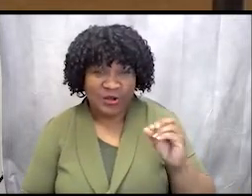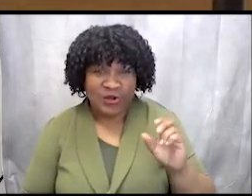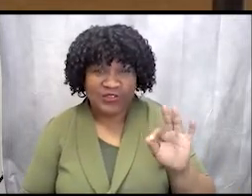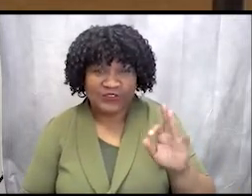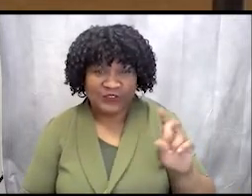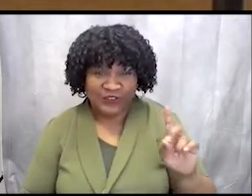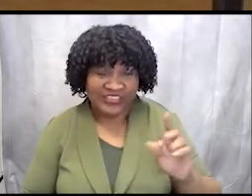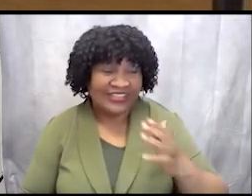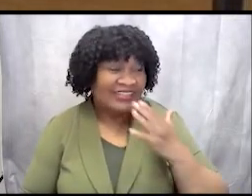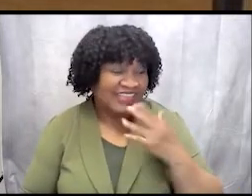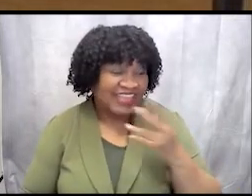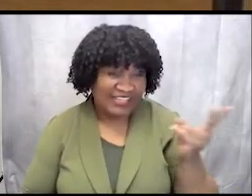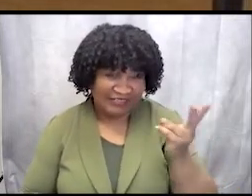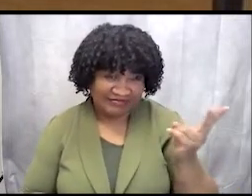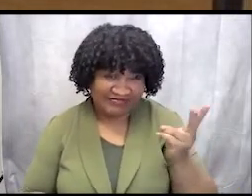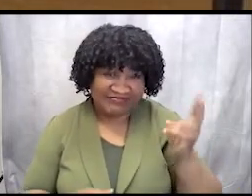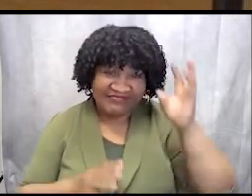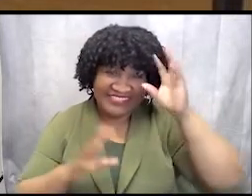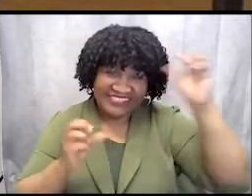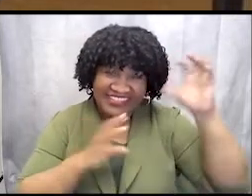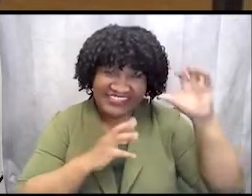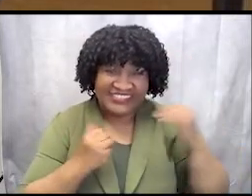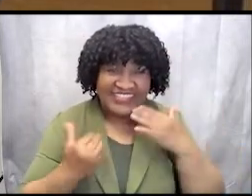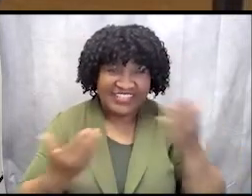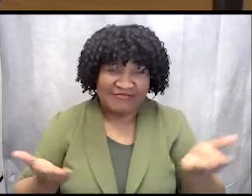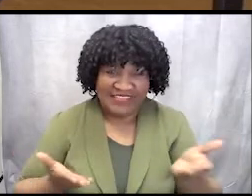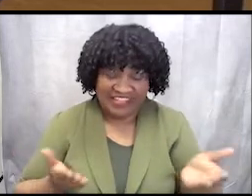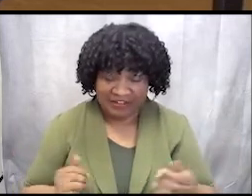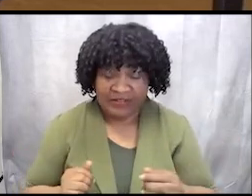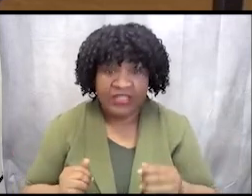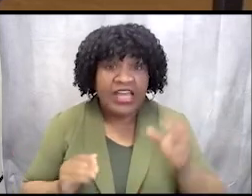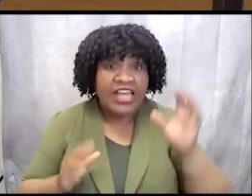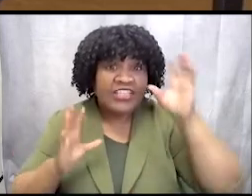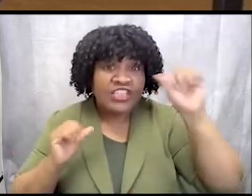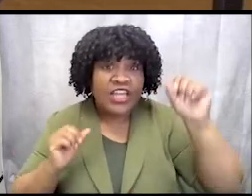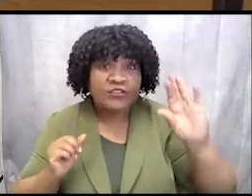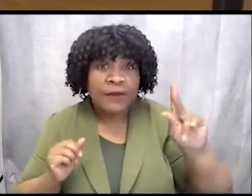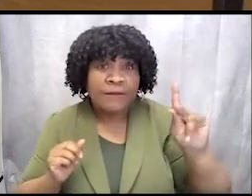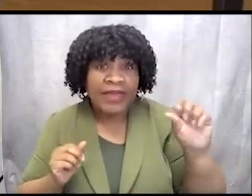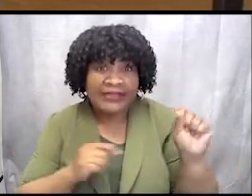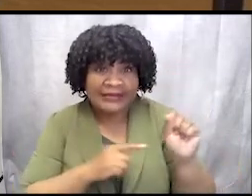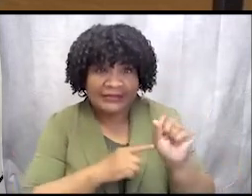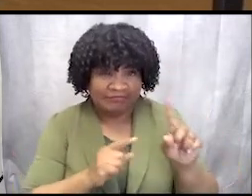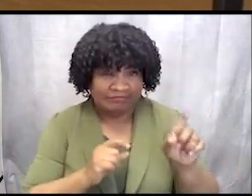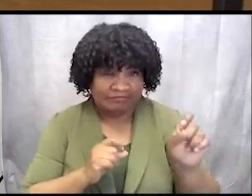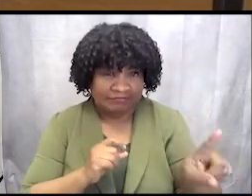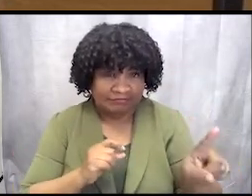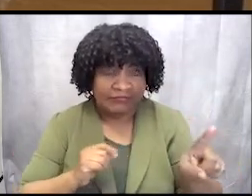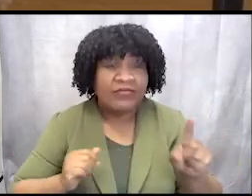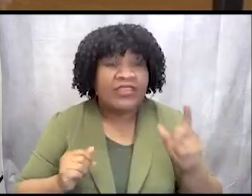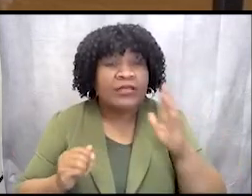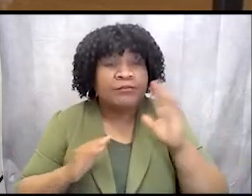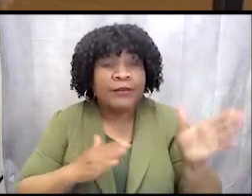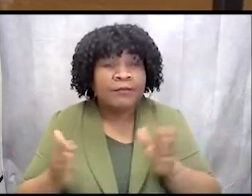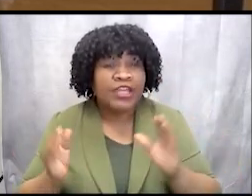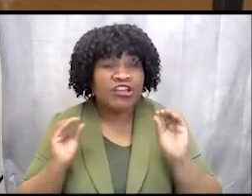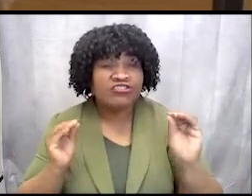and thank you to both chancellors for being here. Chancellor Banks, in addition to preparing education leaders